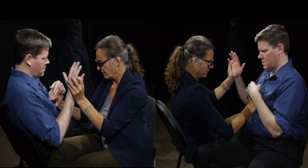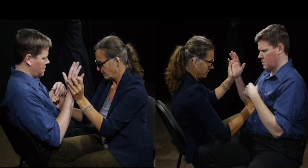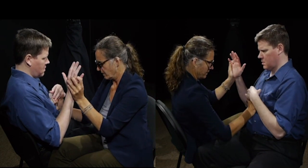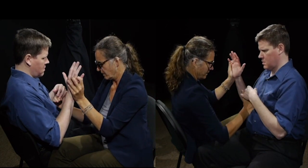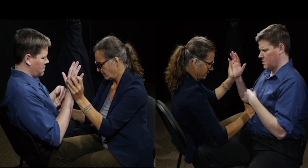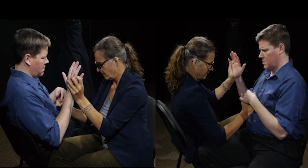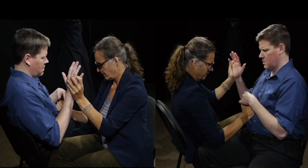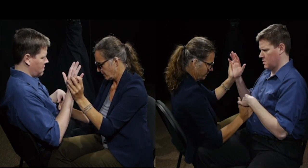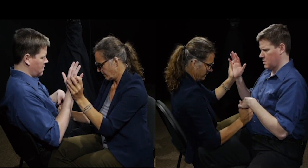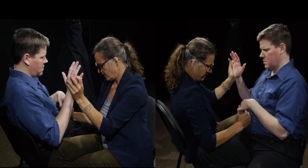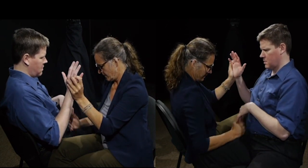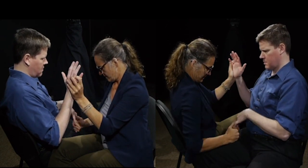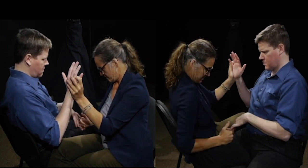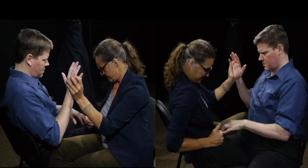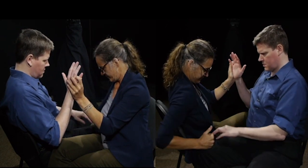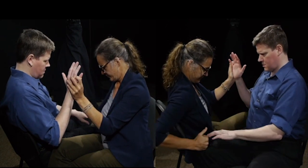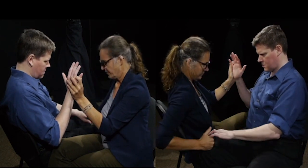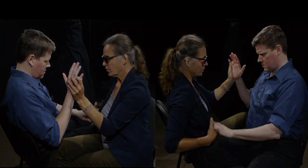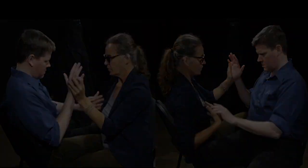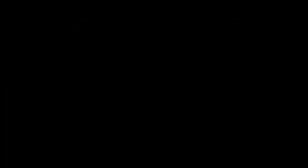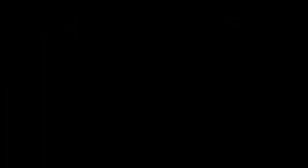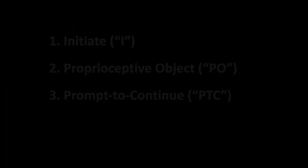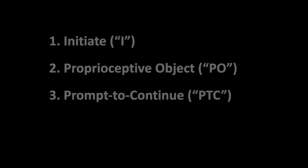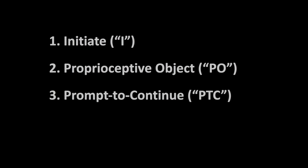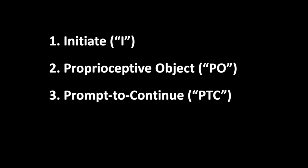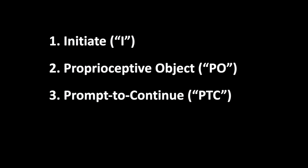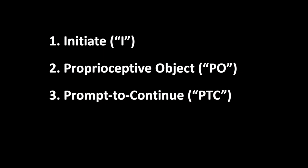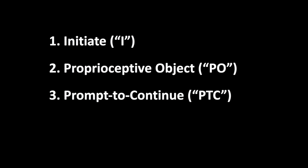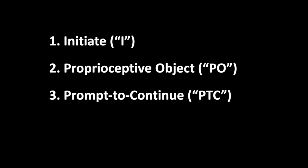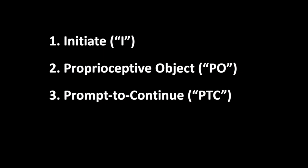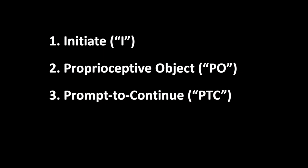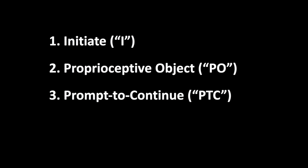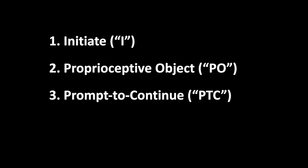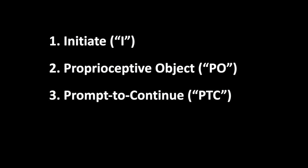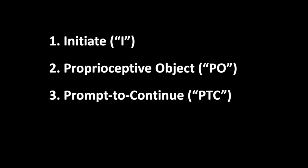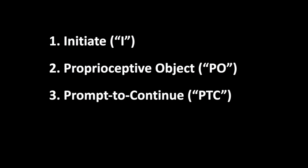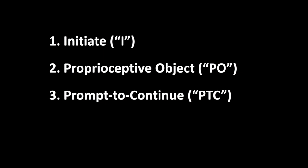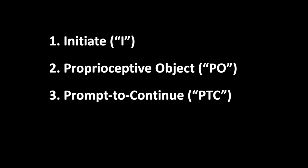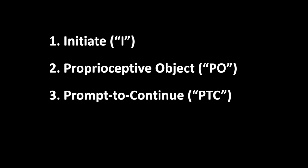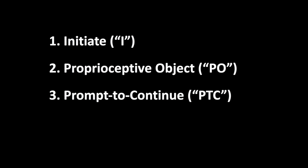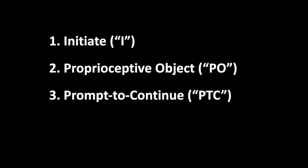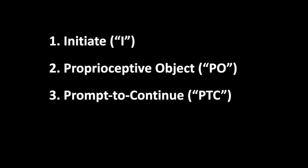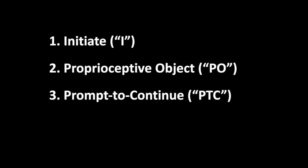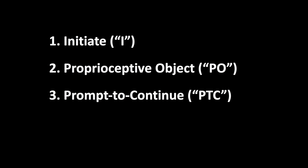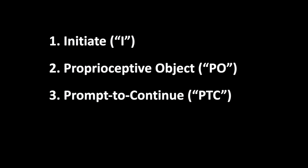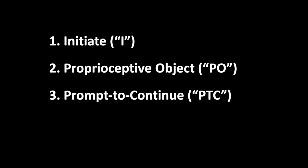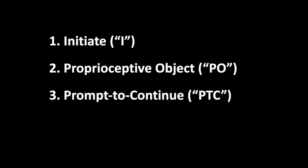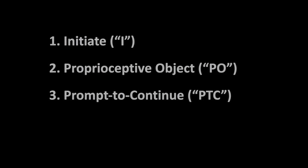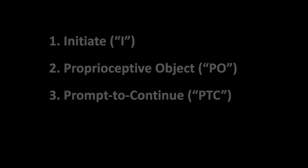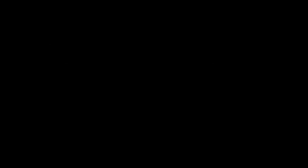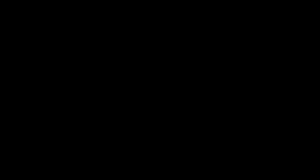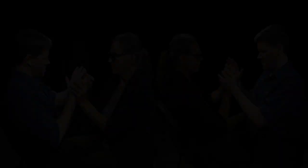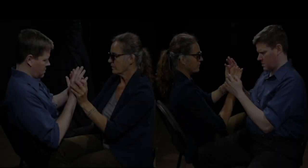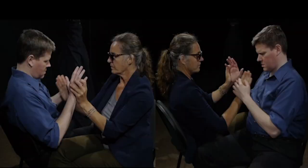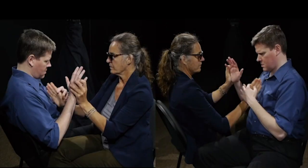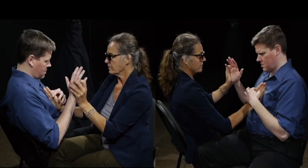There are a lot of different kinds of POs. This category is the most elaborated. [Narrator] Number 3 Prompt-to-Continue or "PTC".